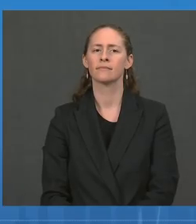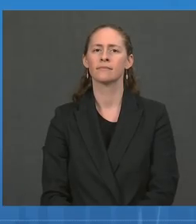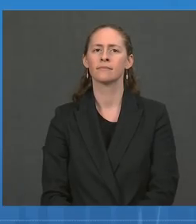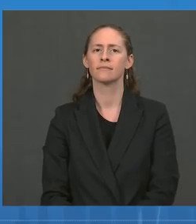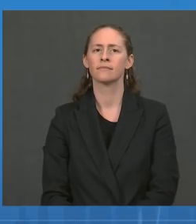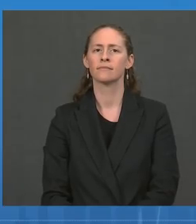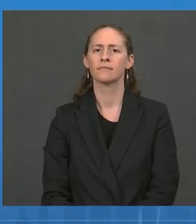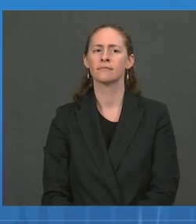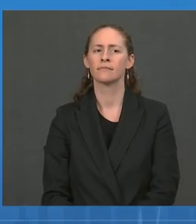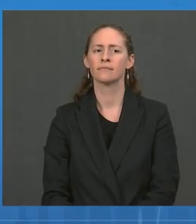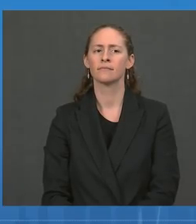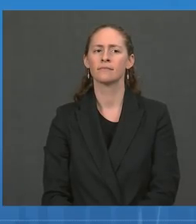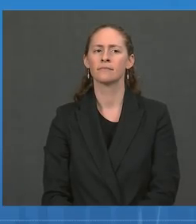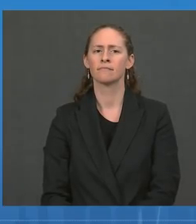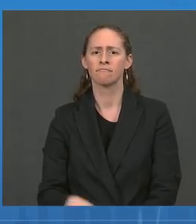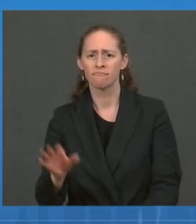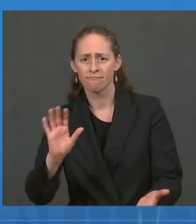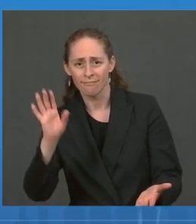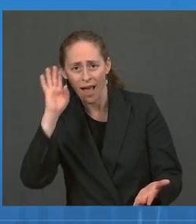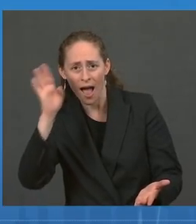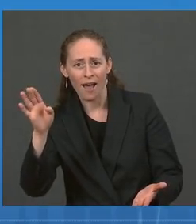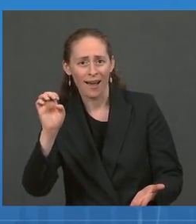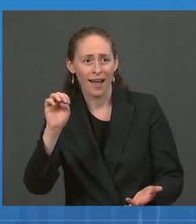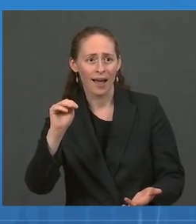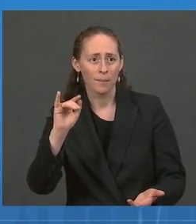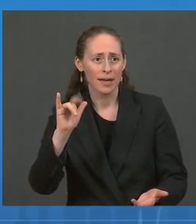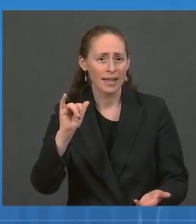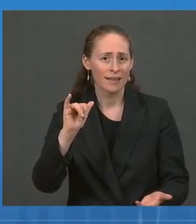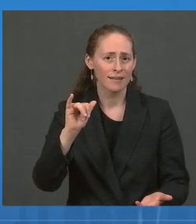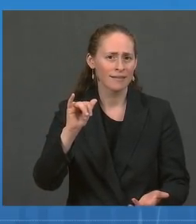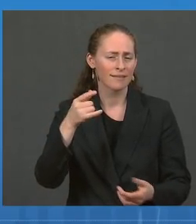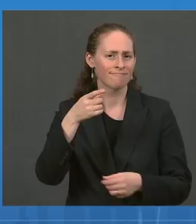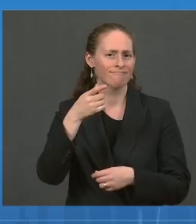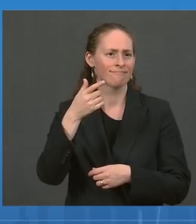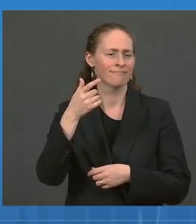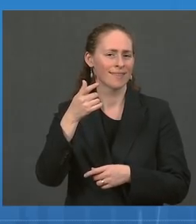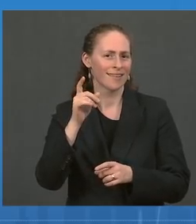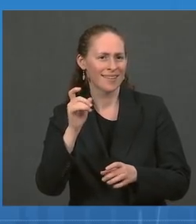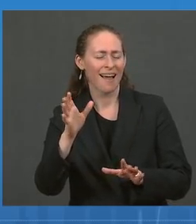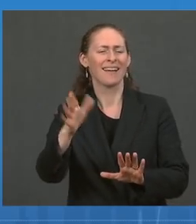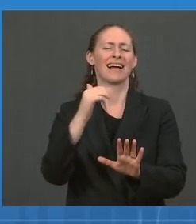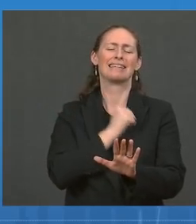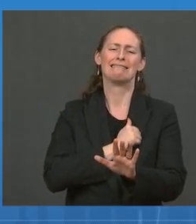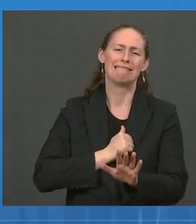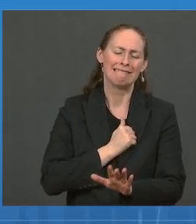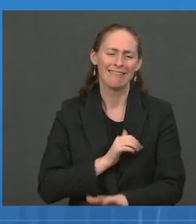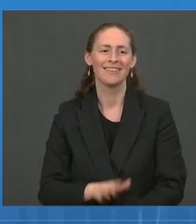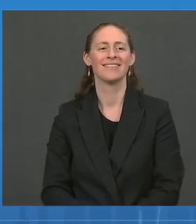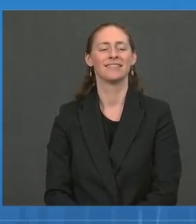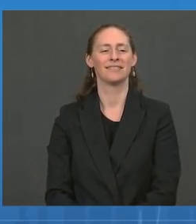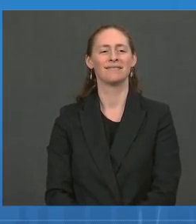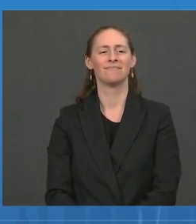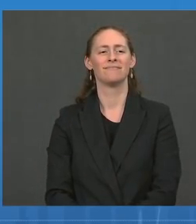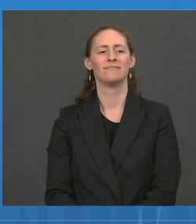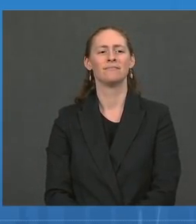Moderator: Ebony, you need to unmute yourself. The Press: The -- I'm sorry. The second question was an update on what you're seeing